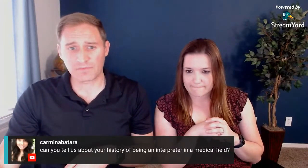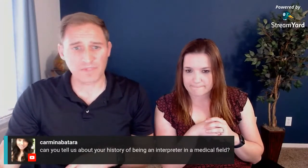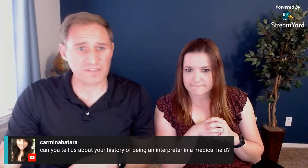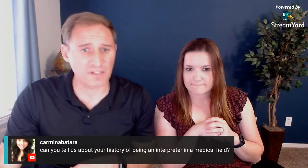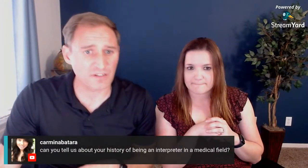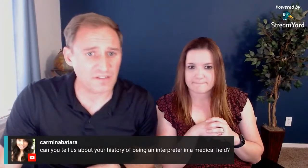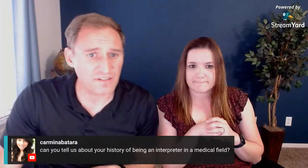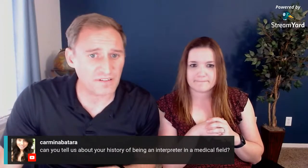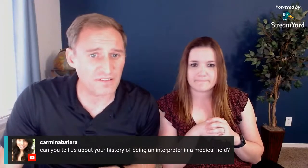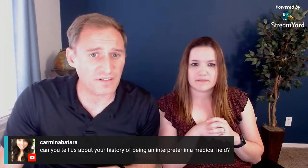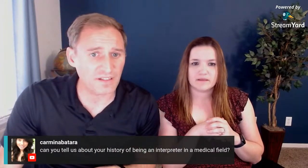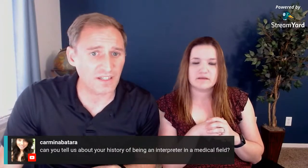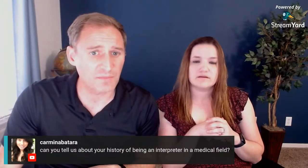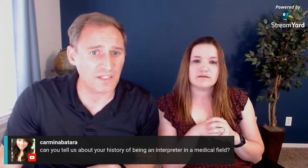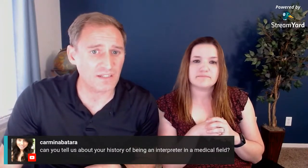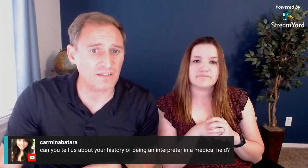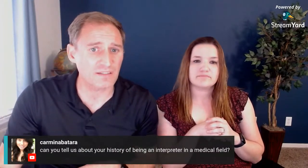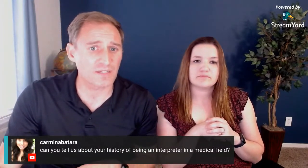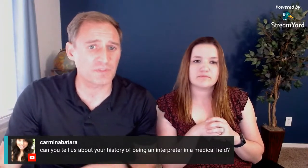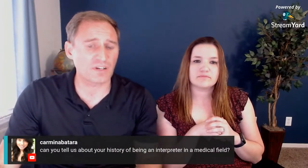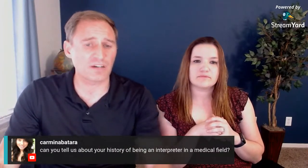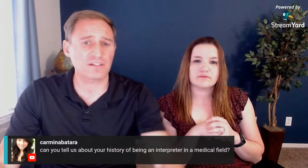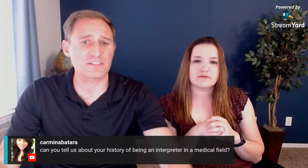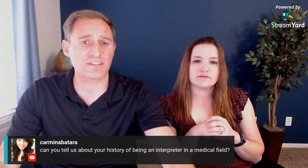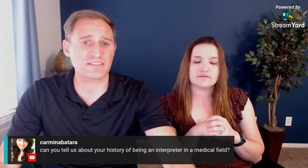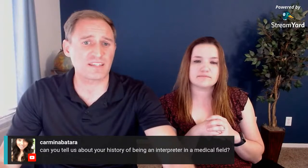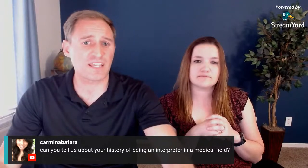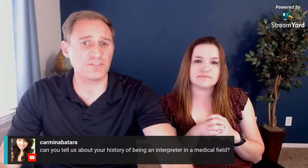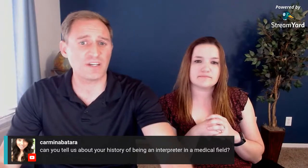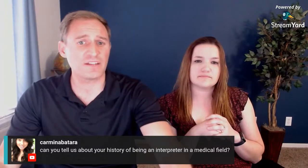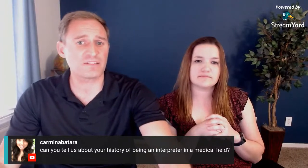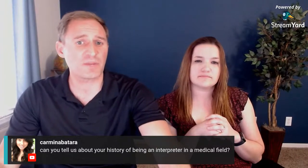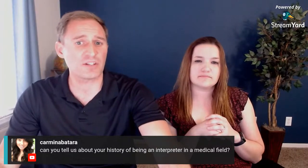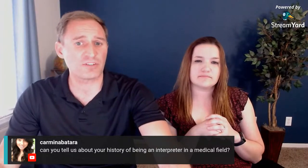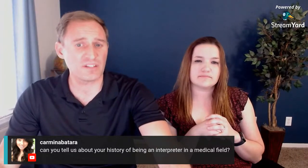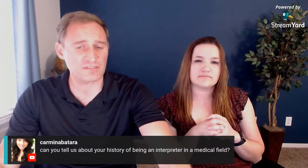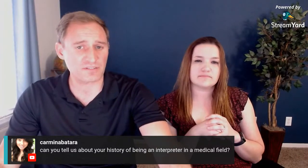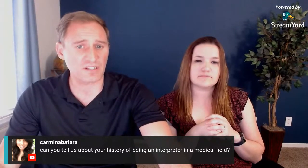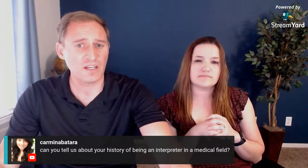let's see here this is a kamina batara she's asking can you tell us about your history